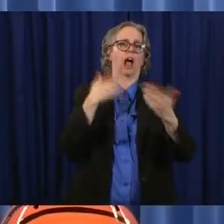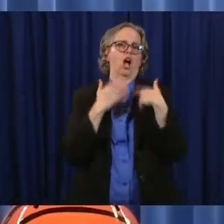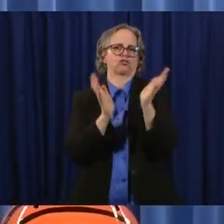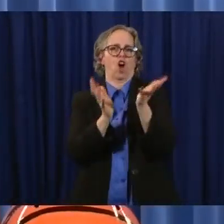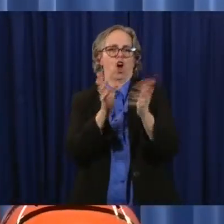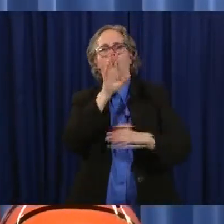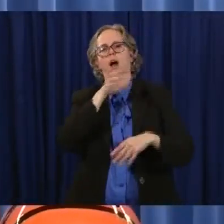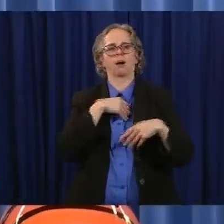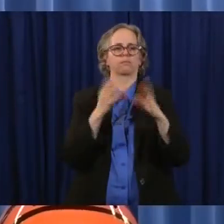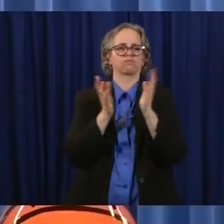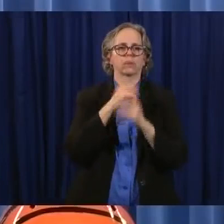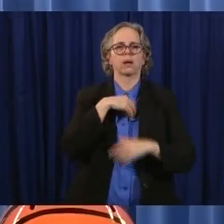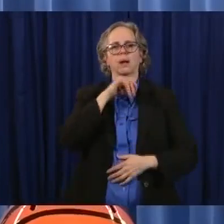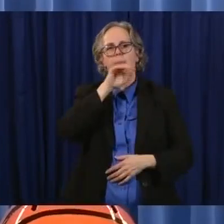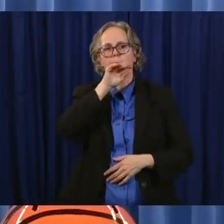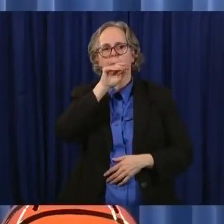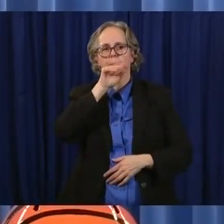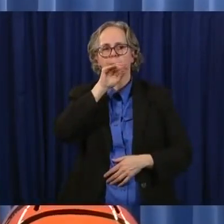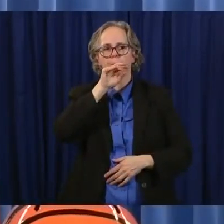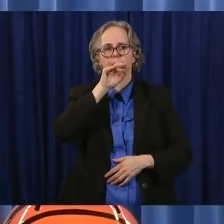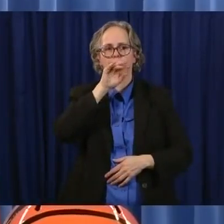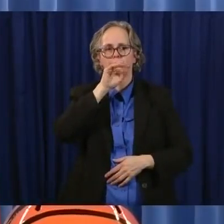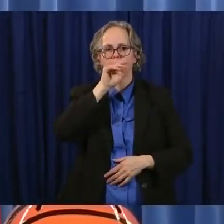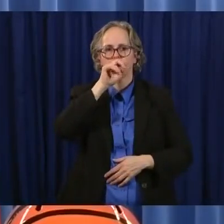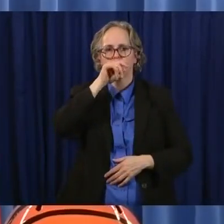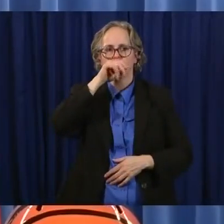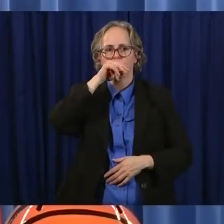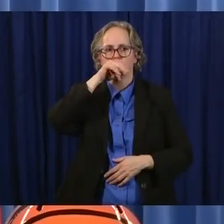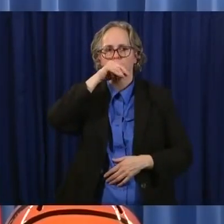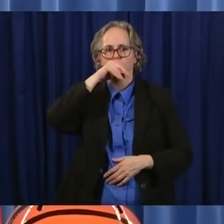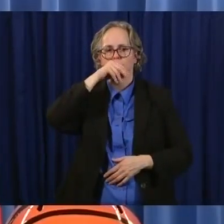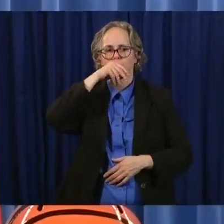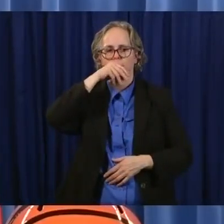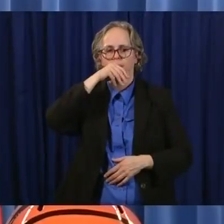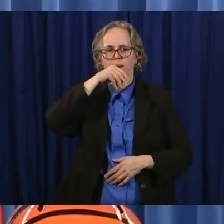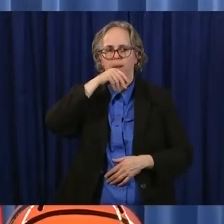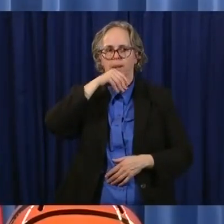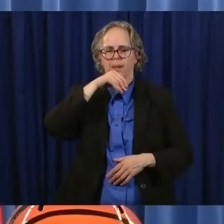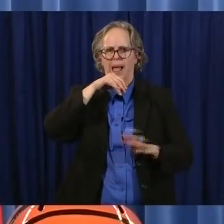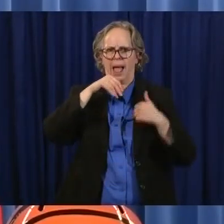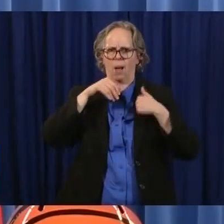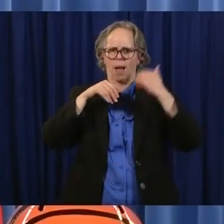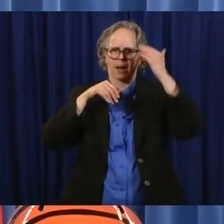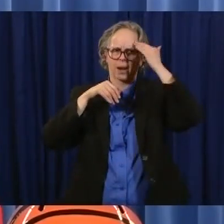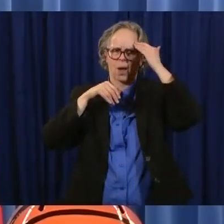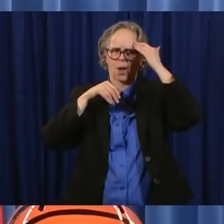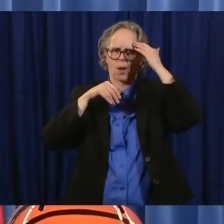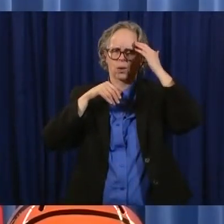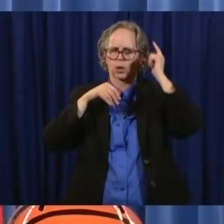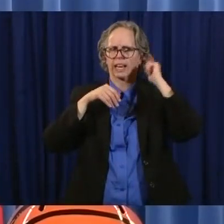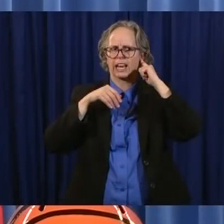THE BASICS OF IT ARE, TILT TO THE SIDE, WHEN I TALK, THERE IS A CONE OF PROJECTION THAT COMES